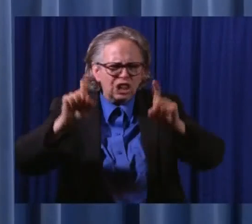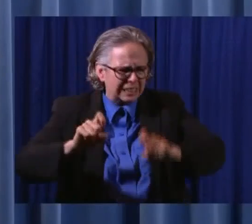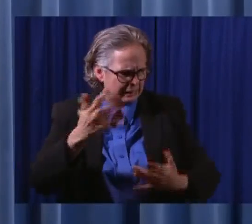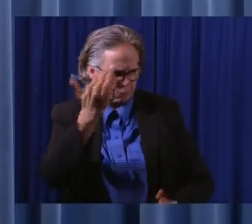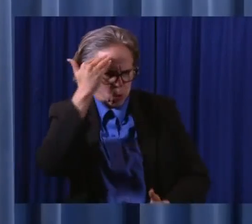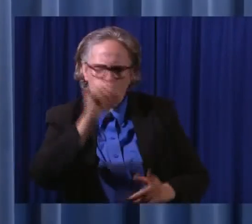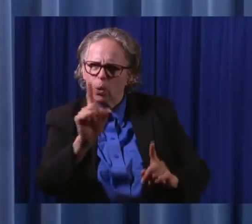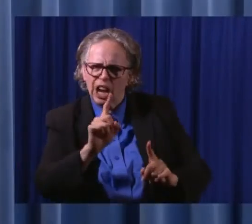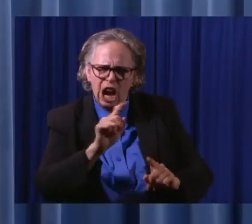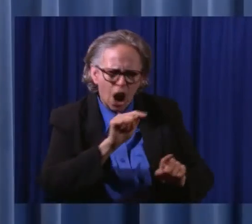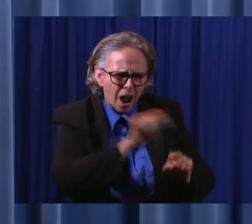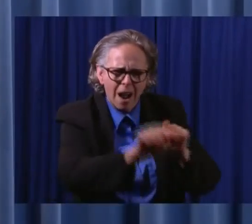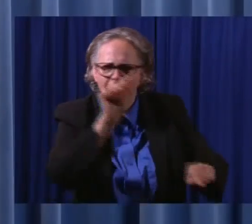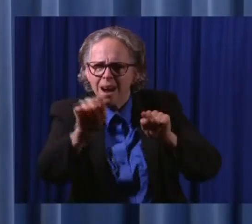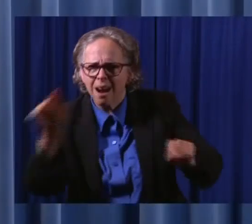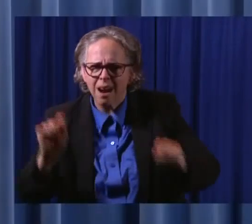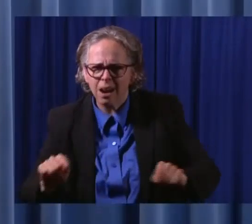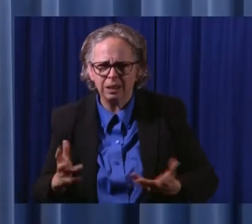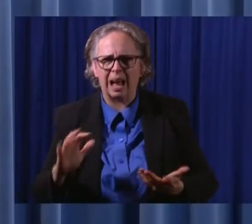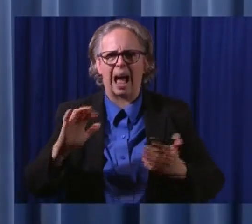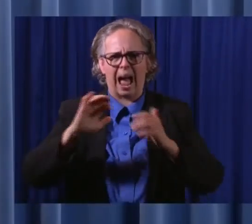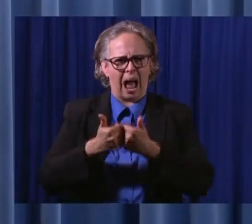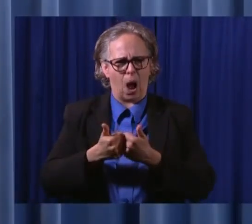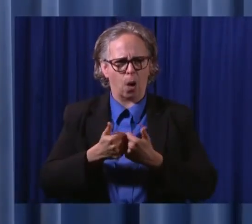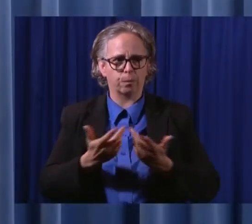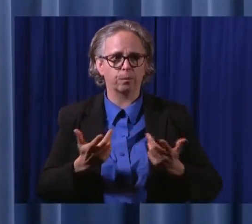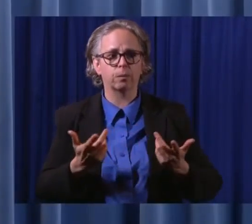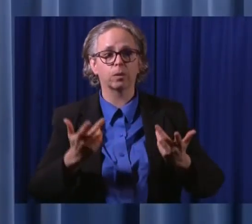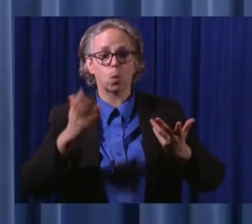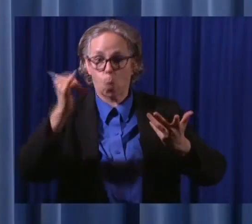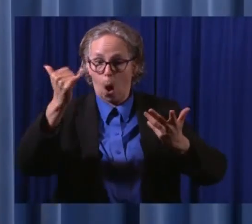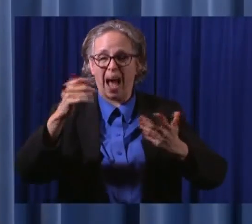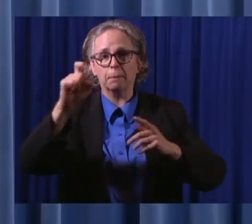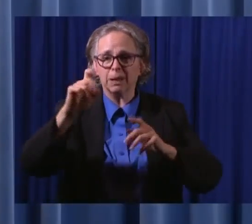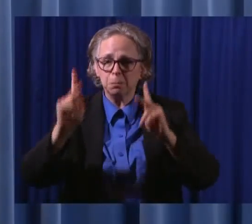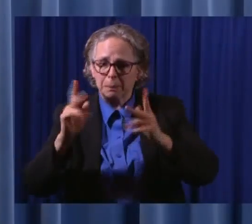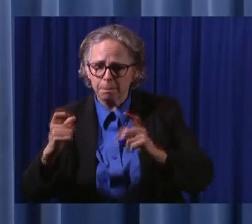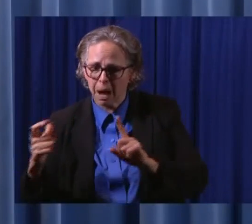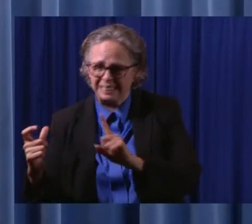TESTING IS VERY IMPORTANT, SO WE CAN DETERMINE WHO HAS IT BECAUSE MANY PEOPLE HAVE IT AND